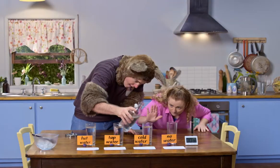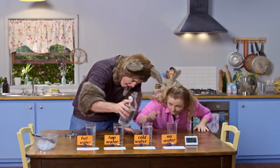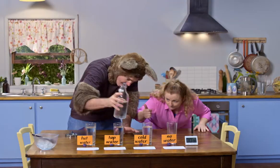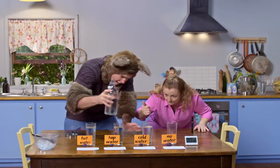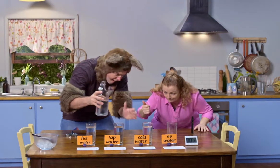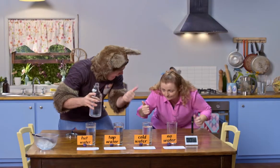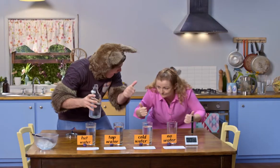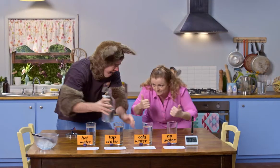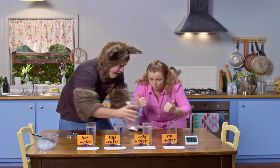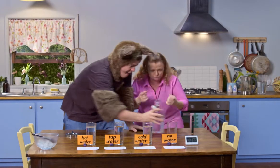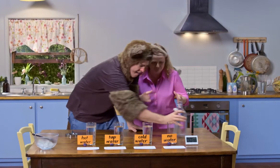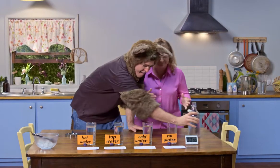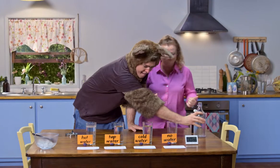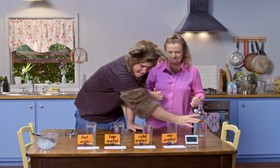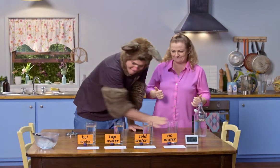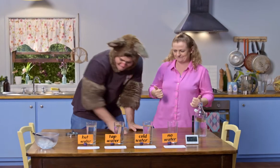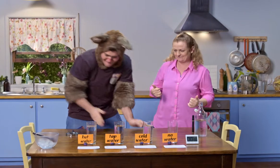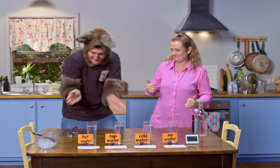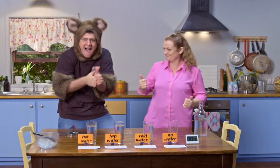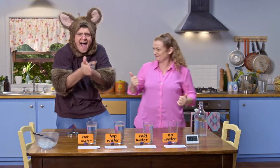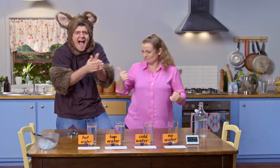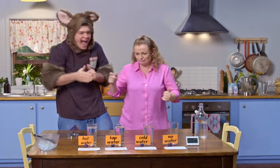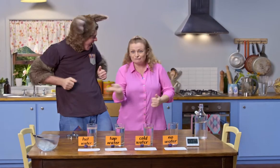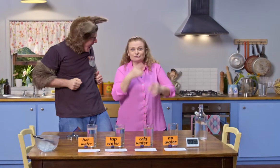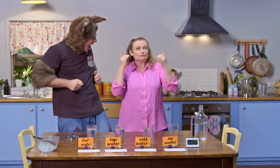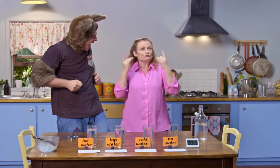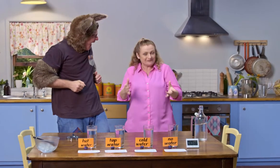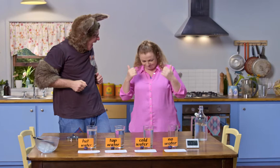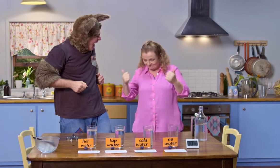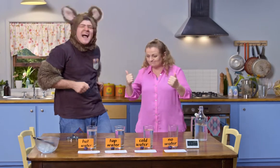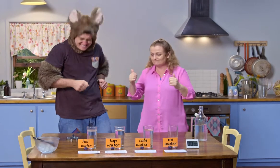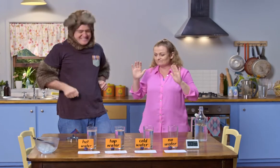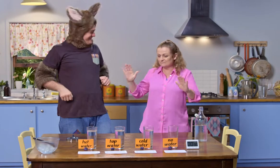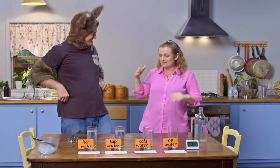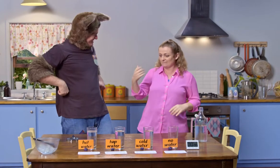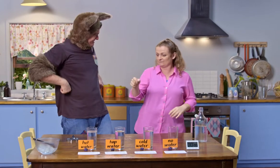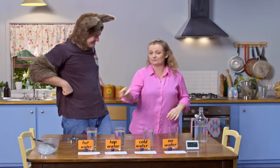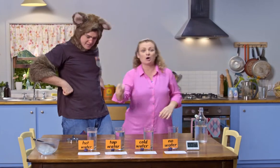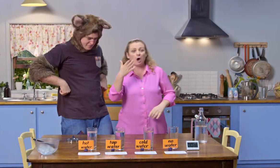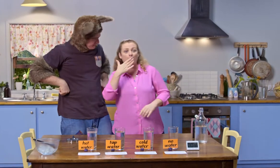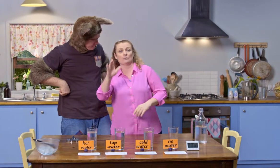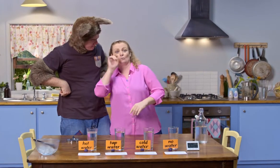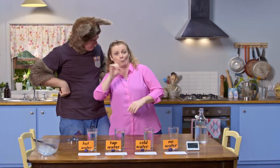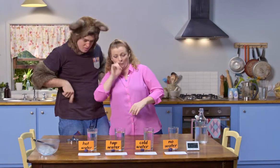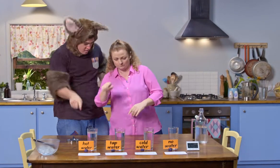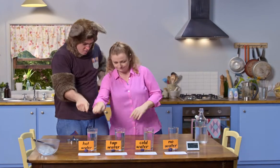Stop. Good, great. OK. Now we've got the glasses ready. We've got hot water in this one.